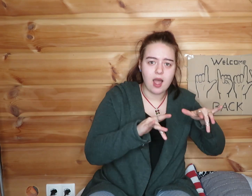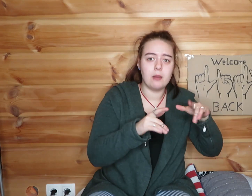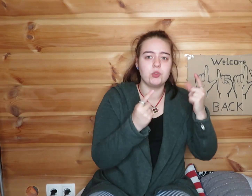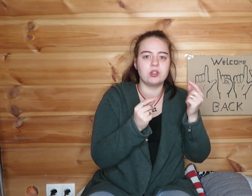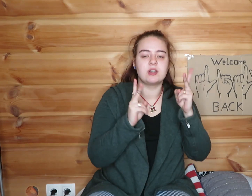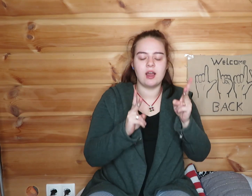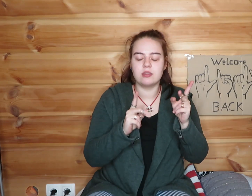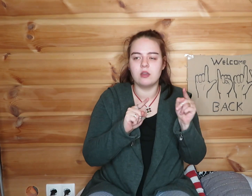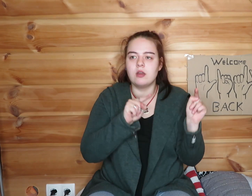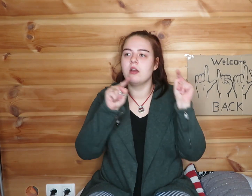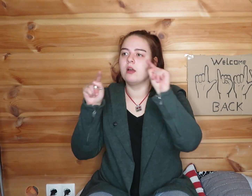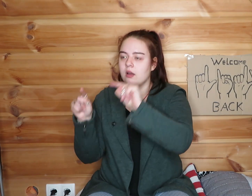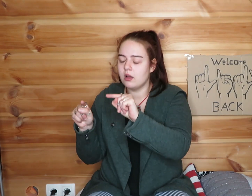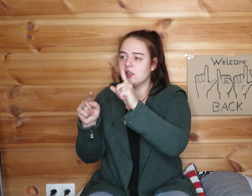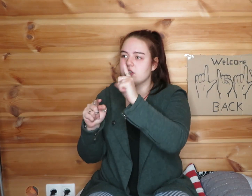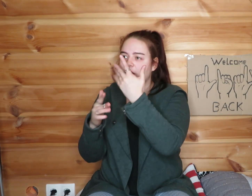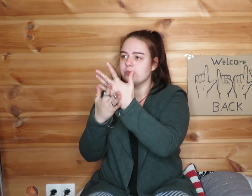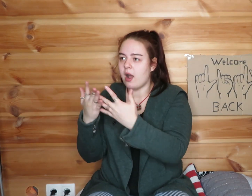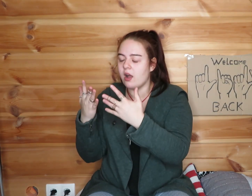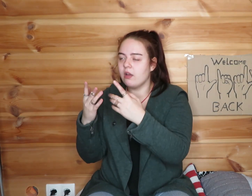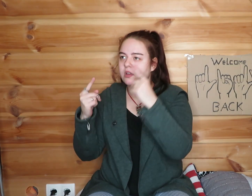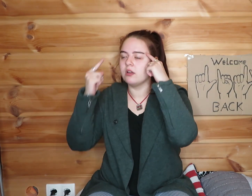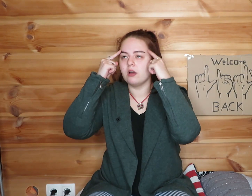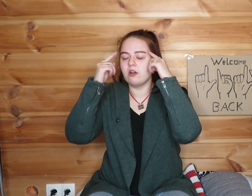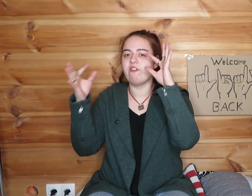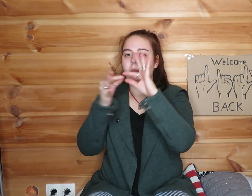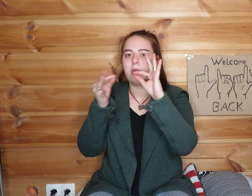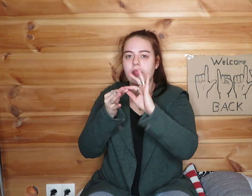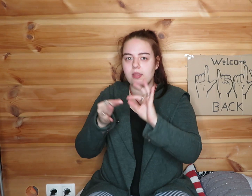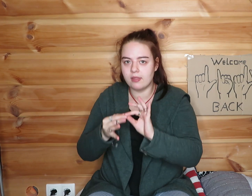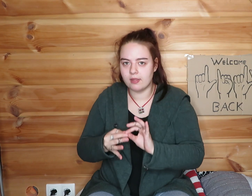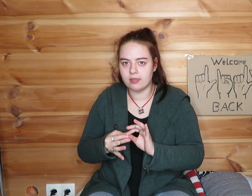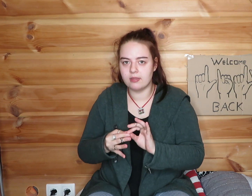This means, the baby can connect both language structures and process it.